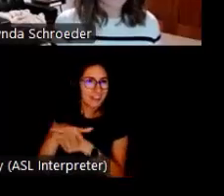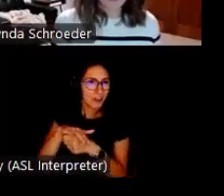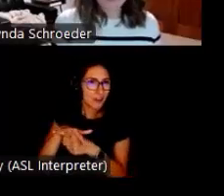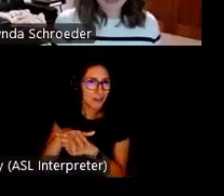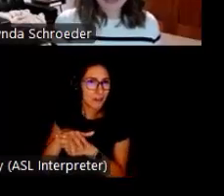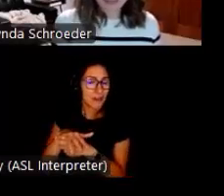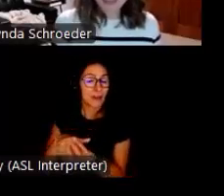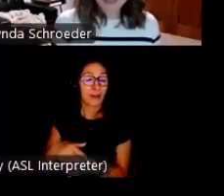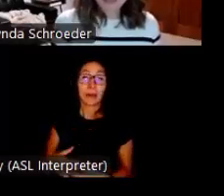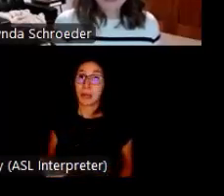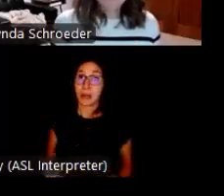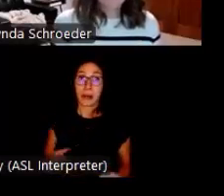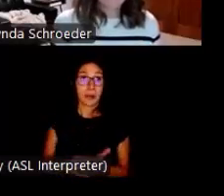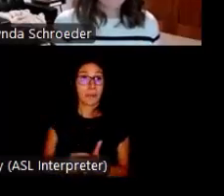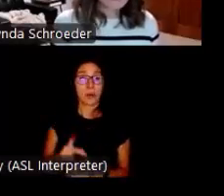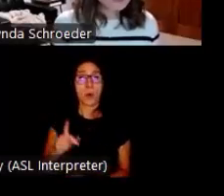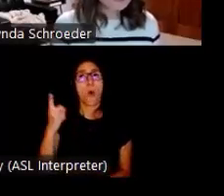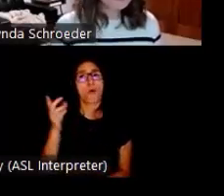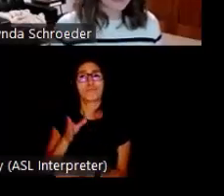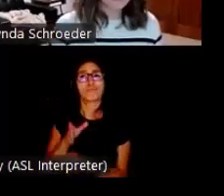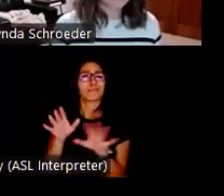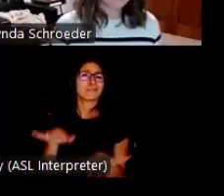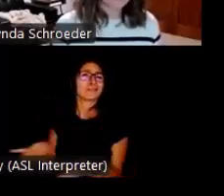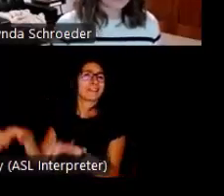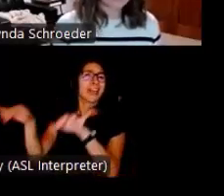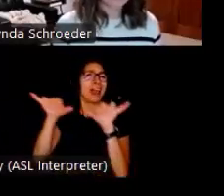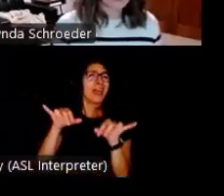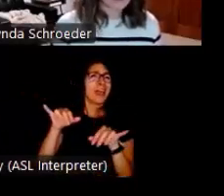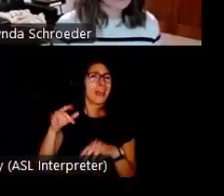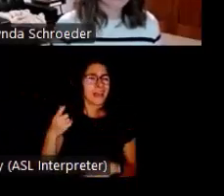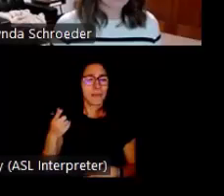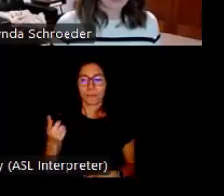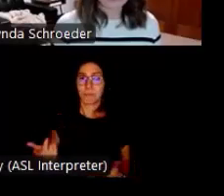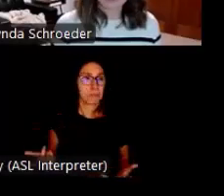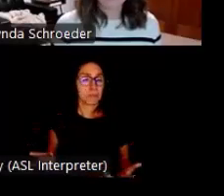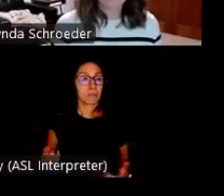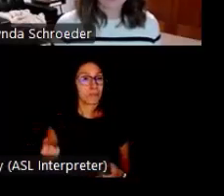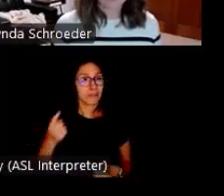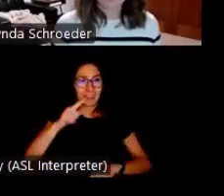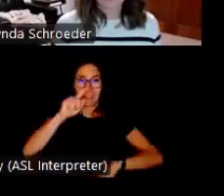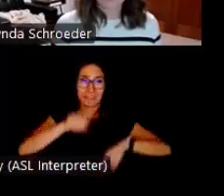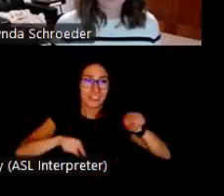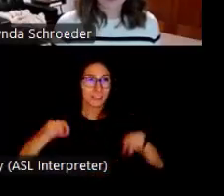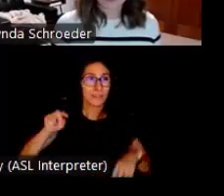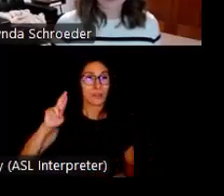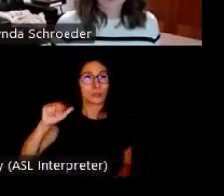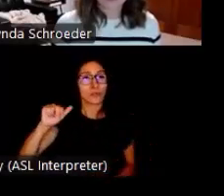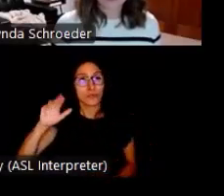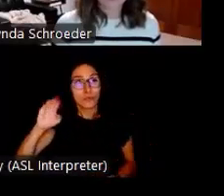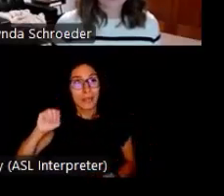again, monolithic. Understand the racial, ethnic, and economic variability in that county.